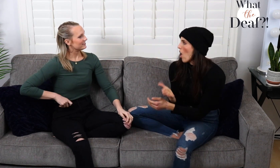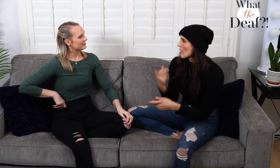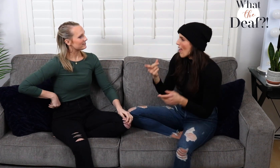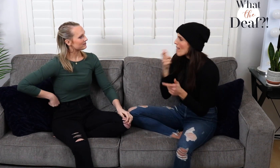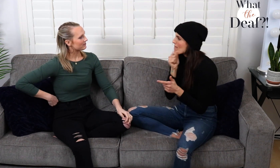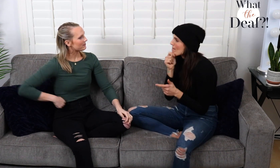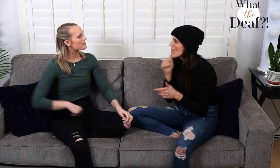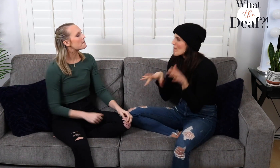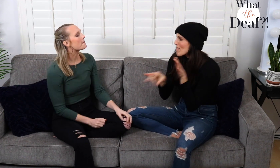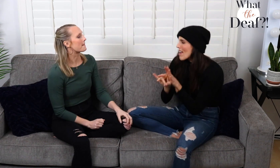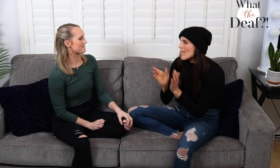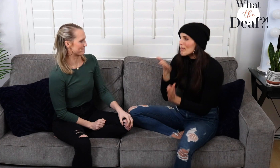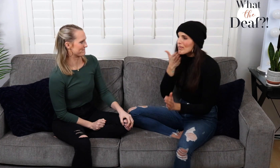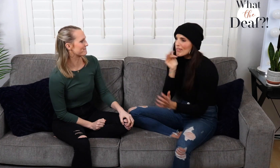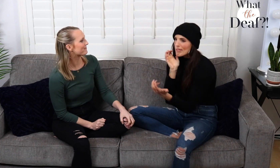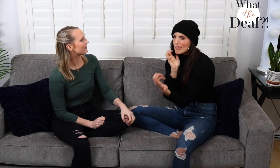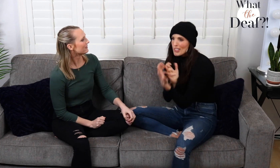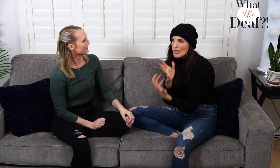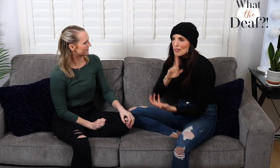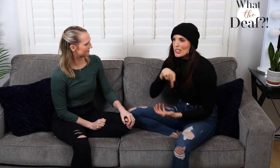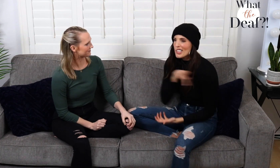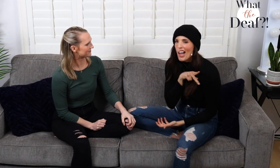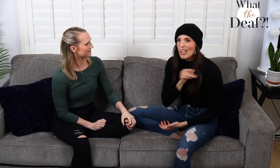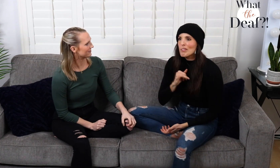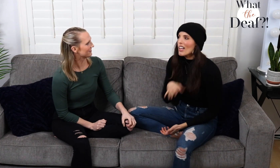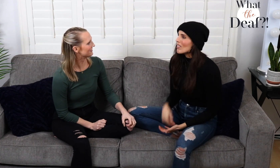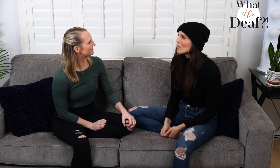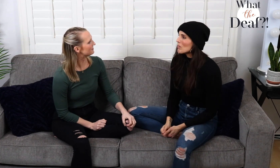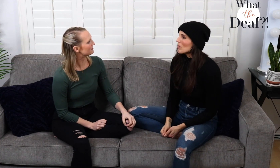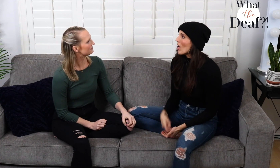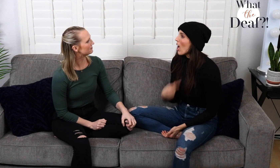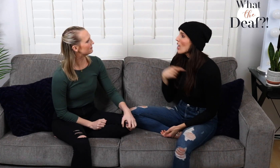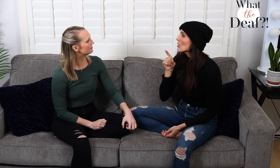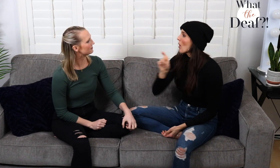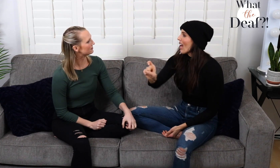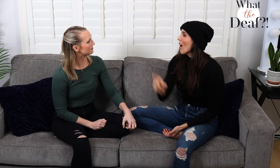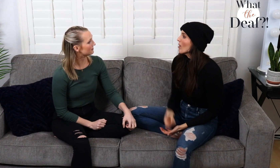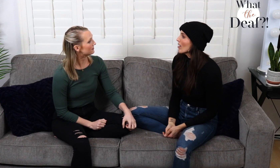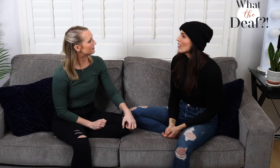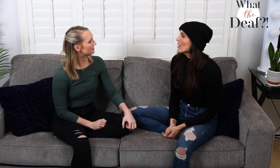that they pick based on their personalities. I'm just like, “I just walk out...”